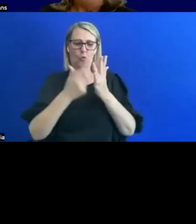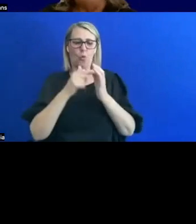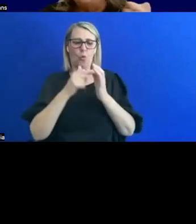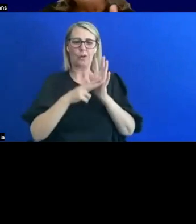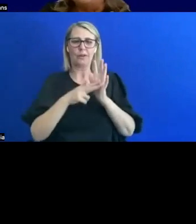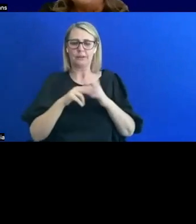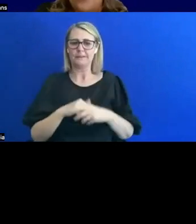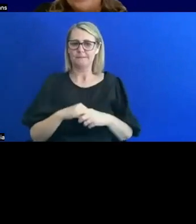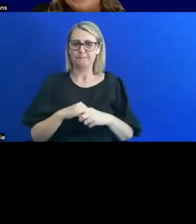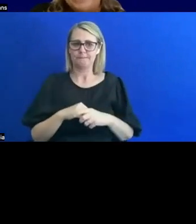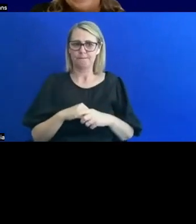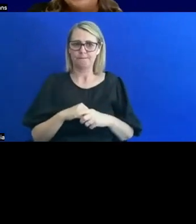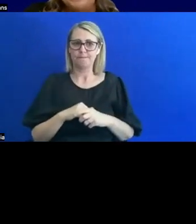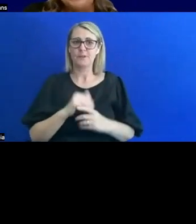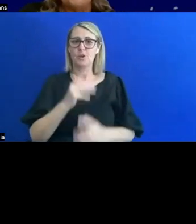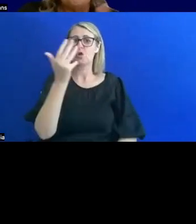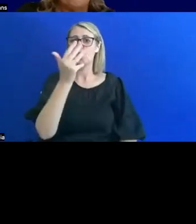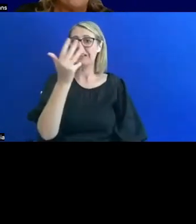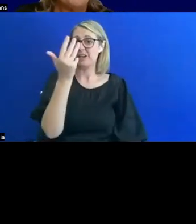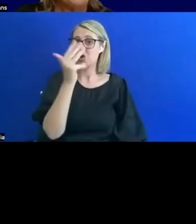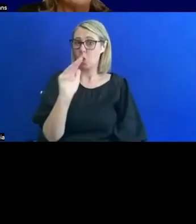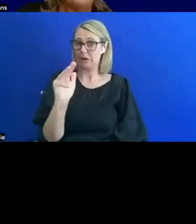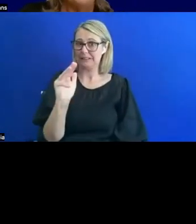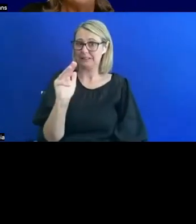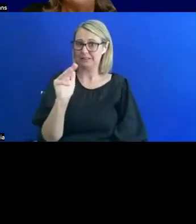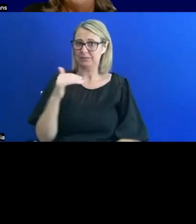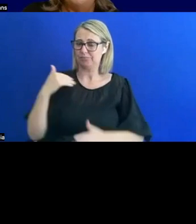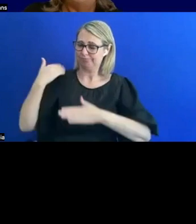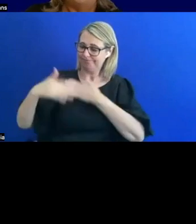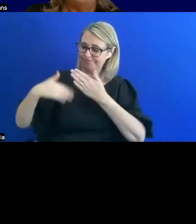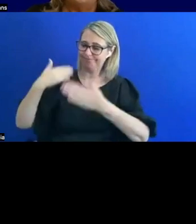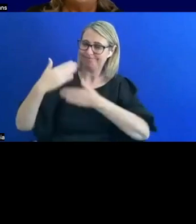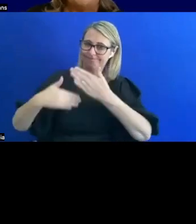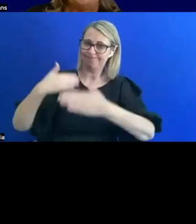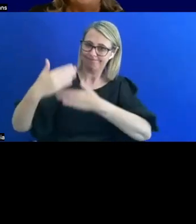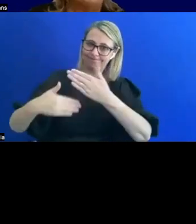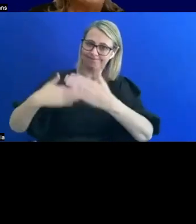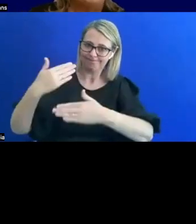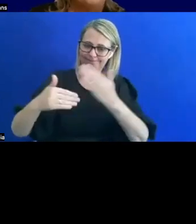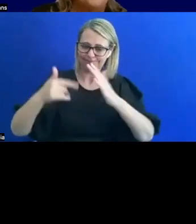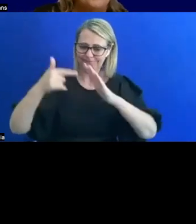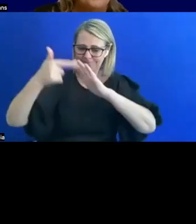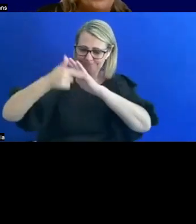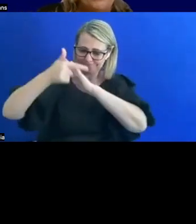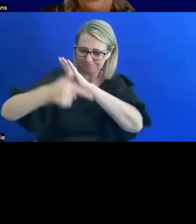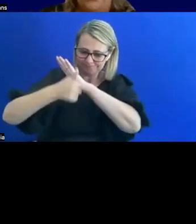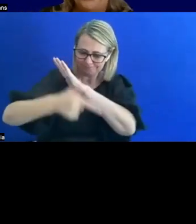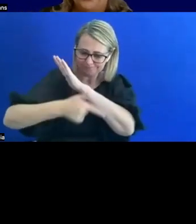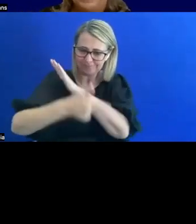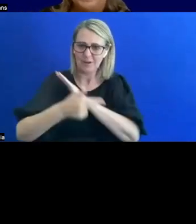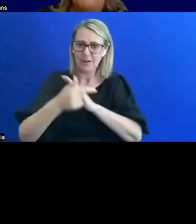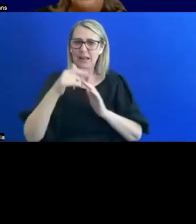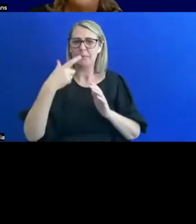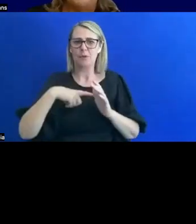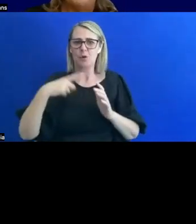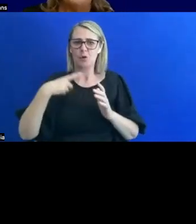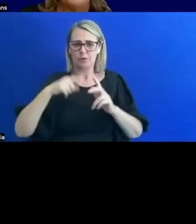In the 1990s as it was progressing into a lot more deeper radiological and neurological examination,